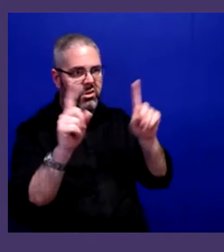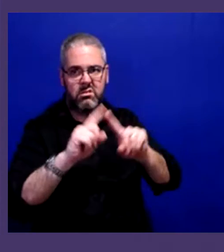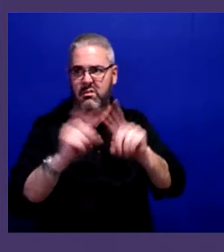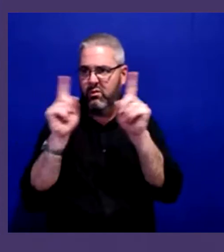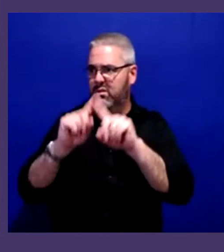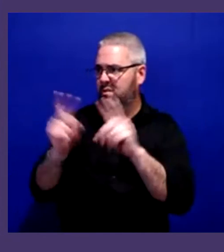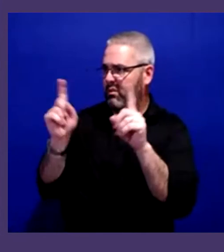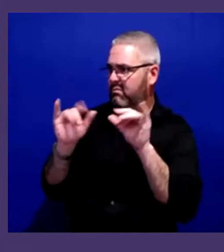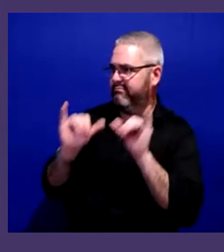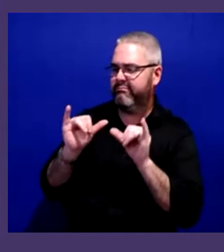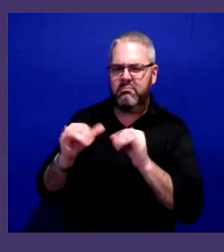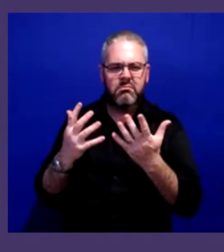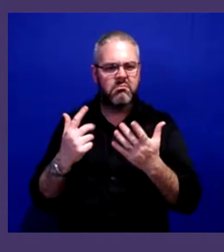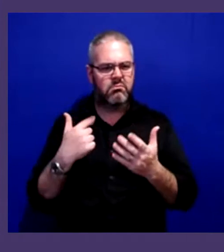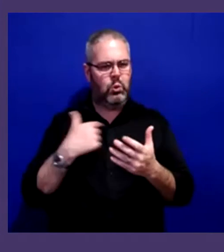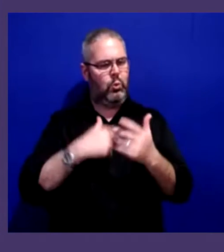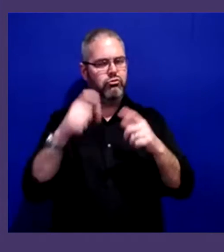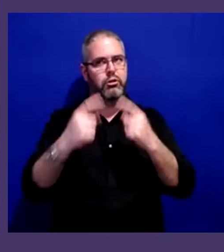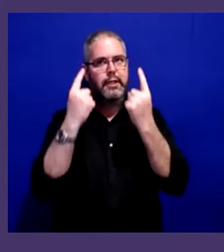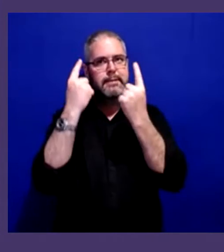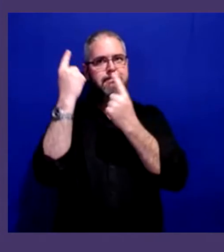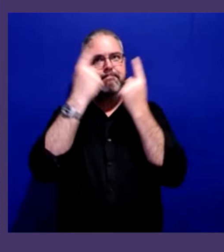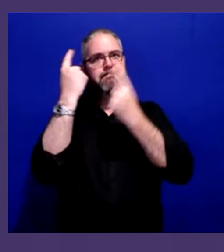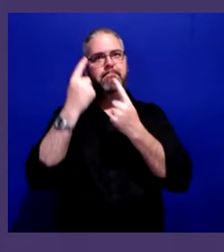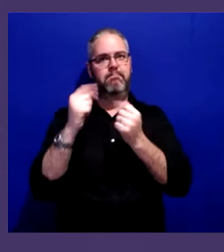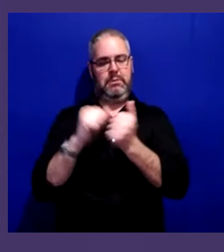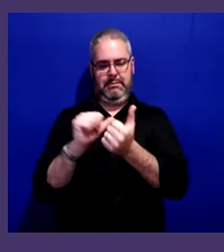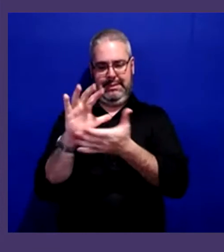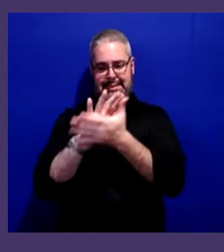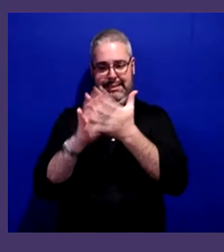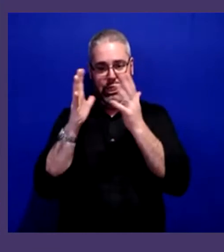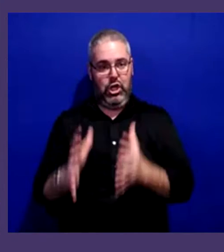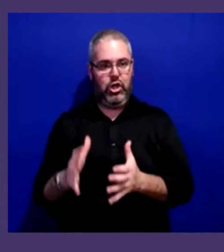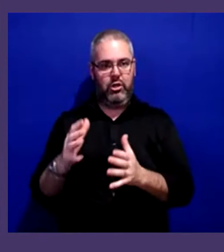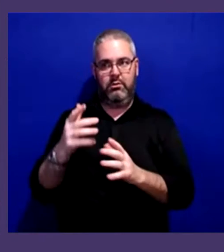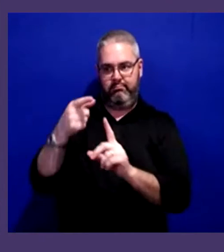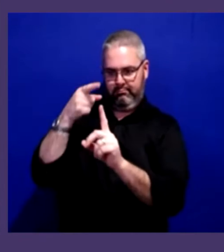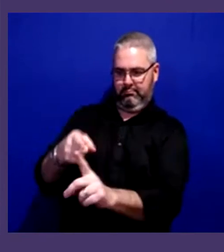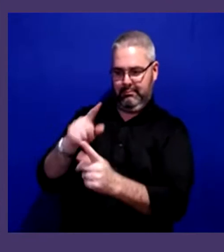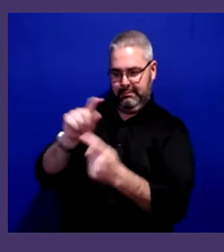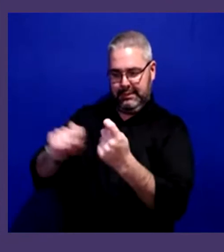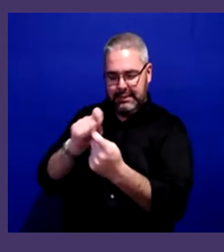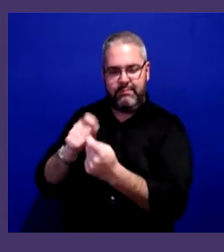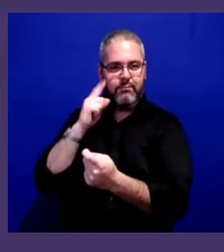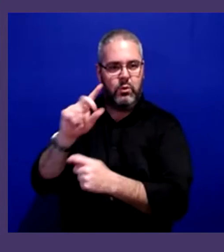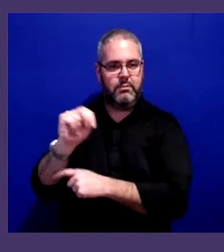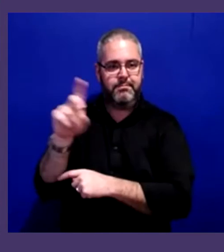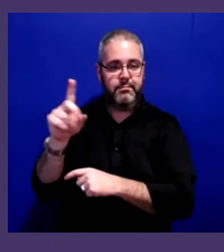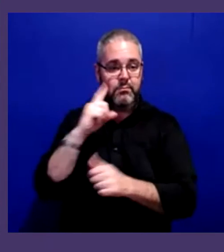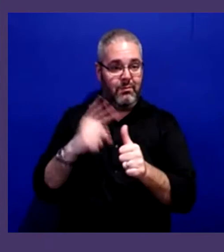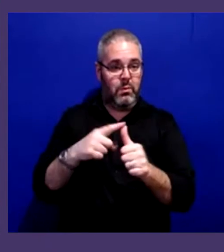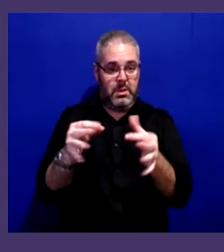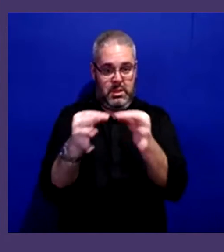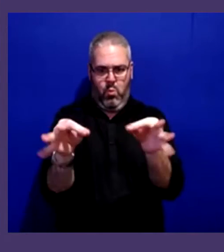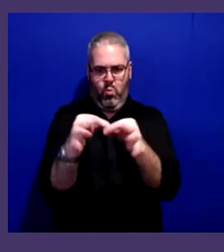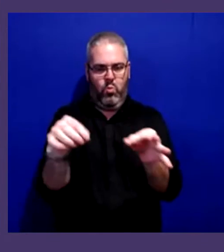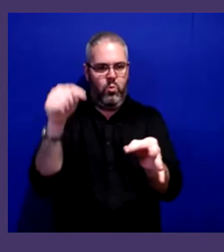designers when designing for neurodivergents. First of all, language, language is a big one because it can tend